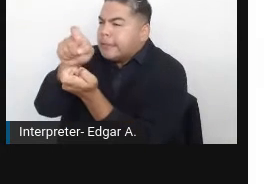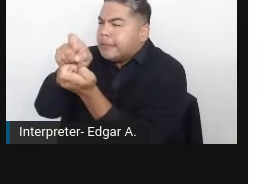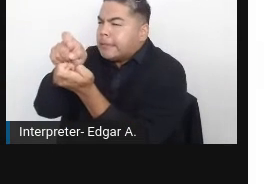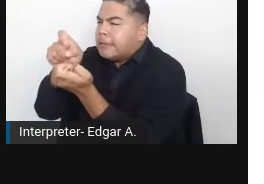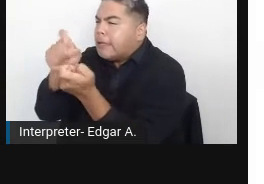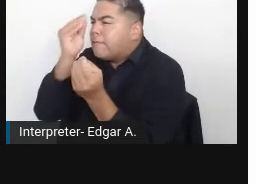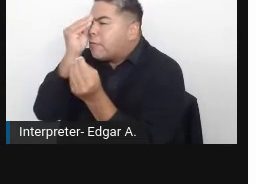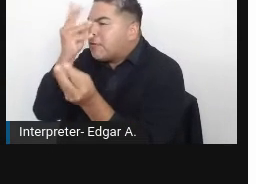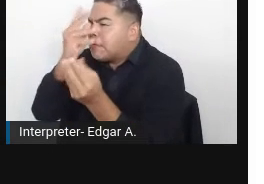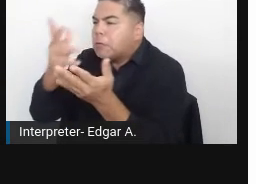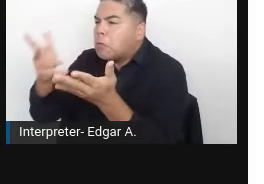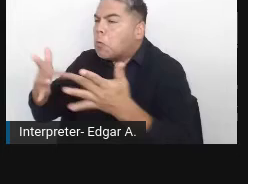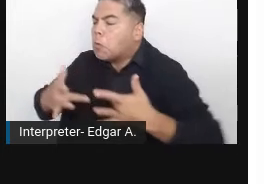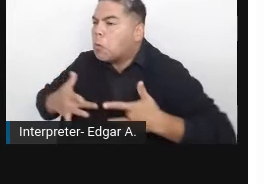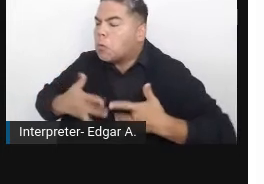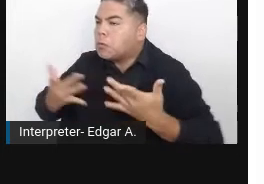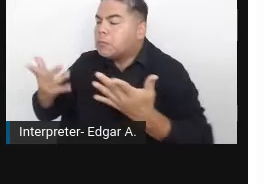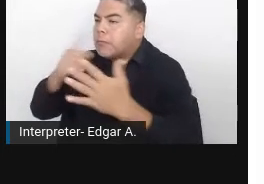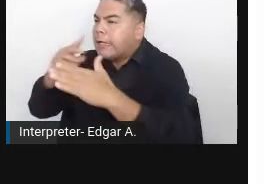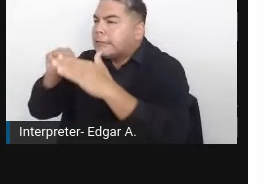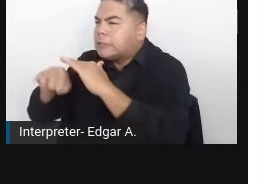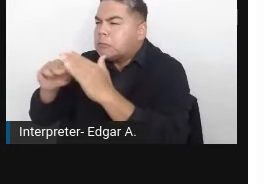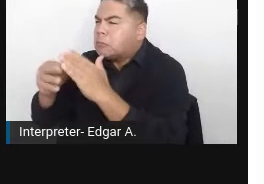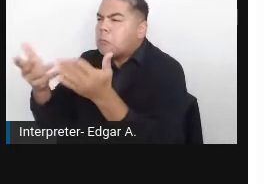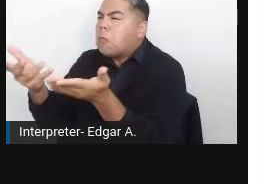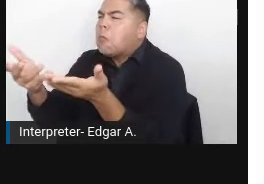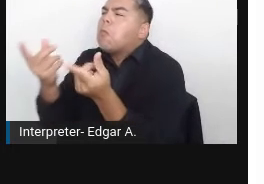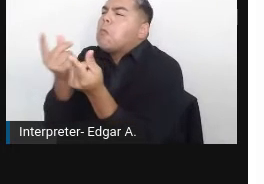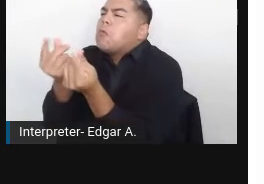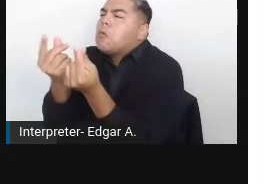about how accessible they were and maybe provide the art,